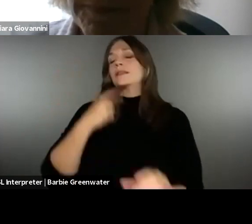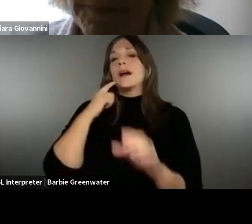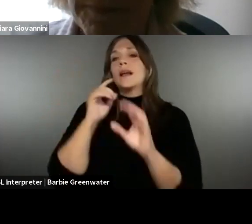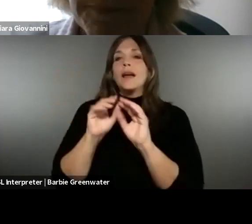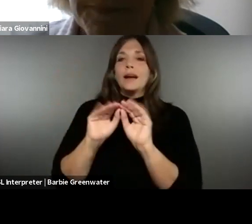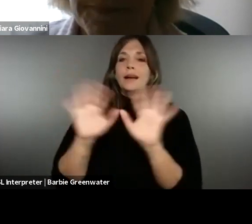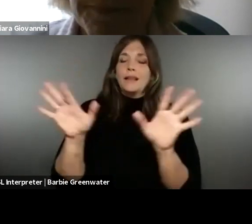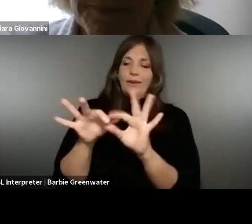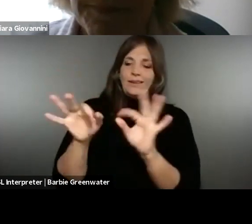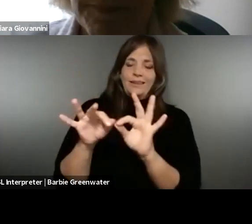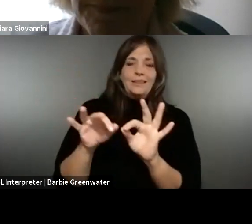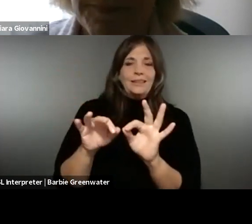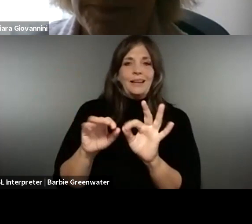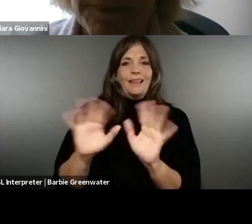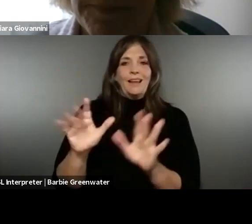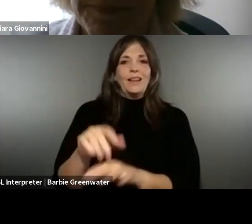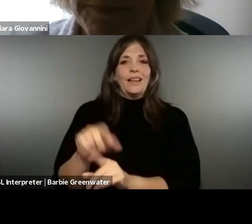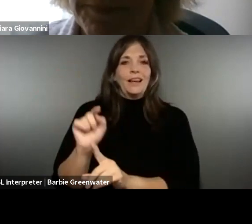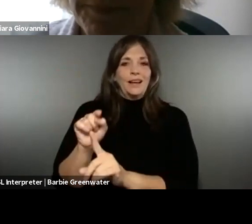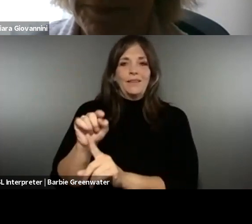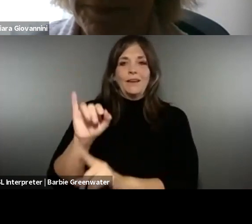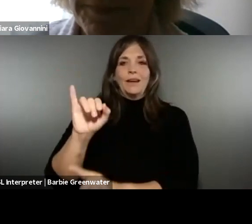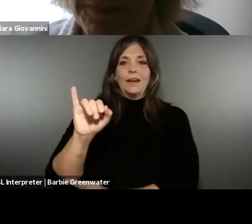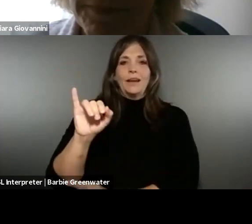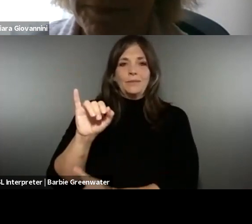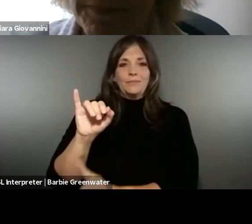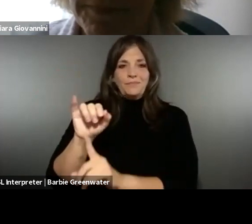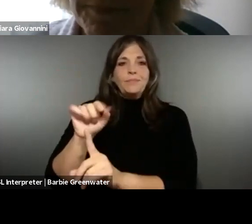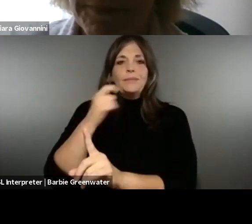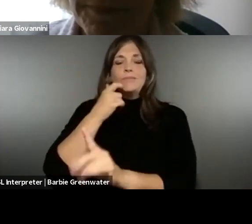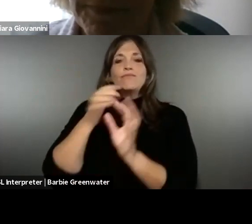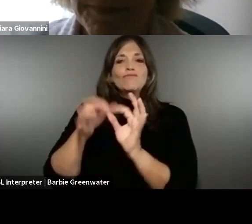reflection? >> LARS BOSSELMANN: As such, I think